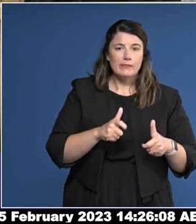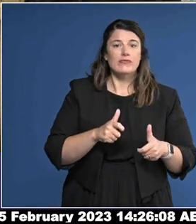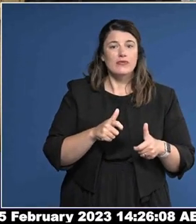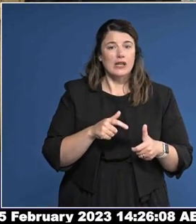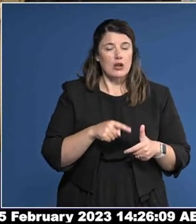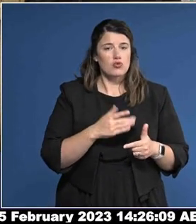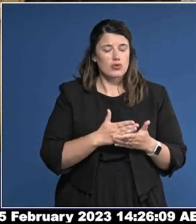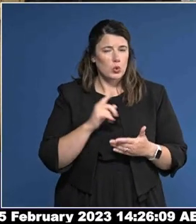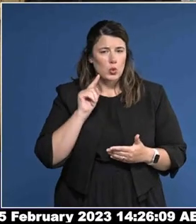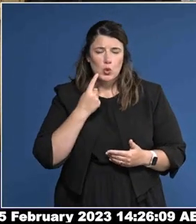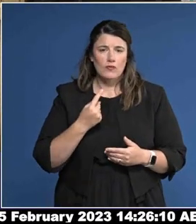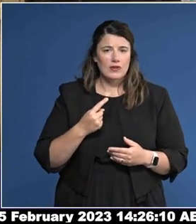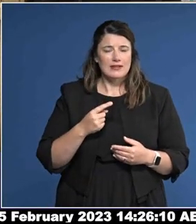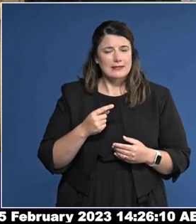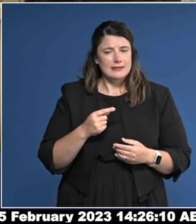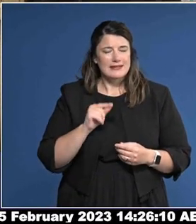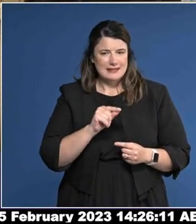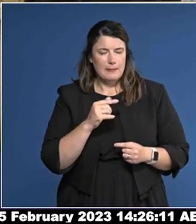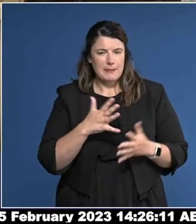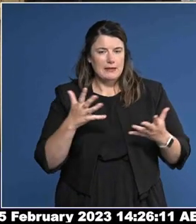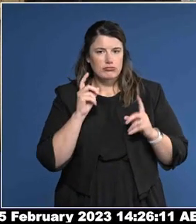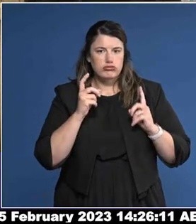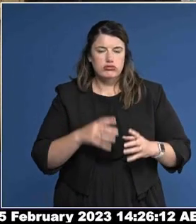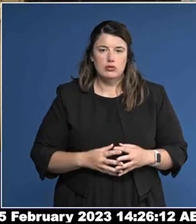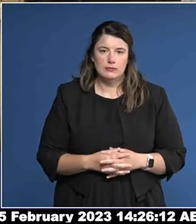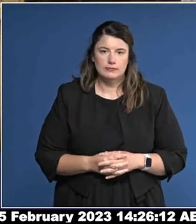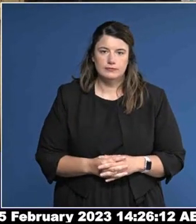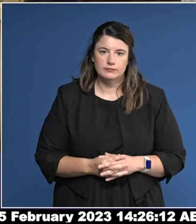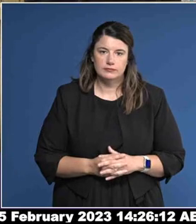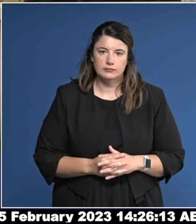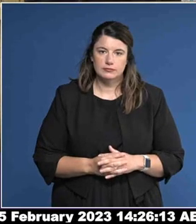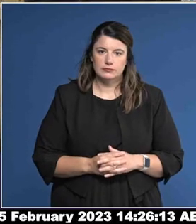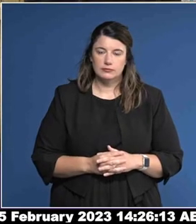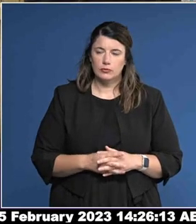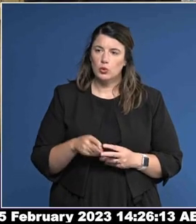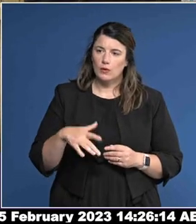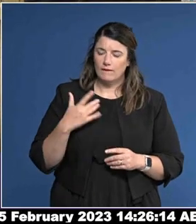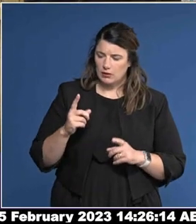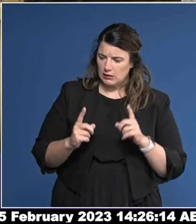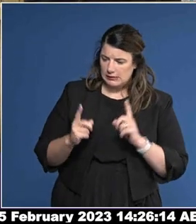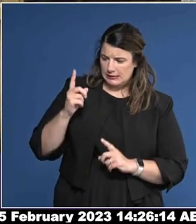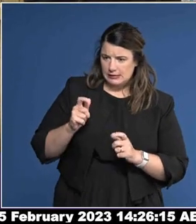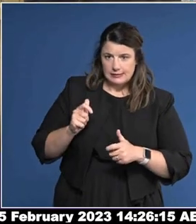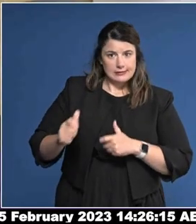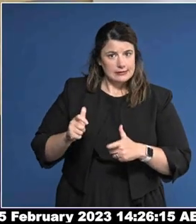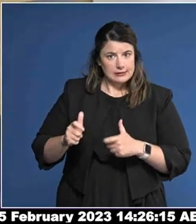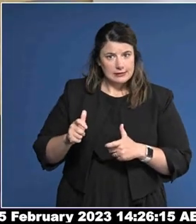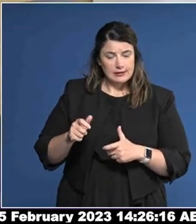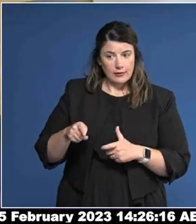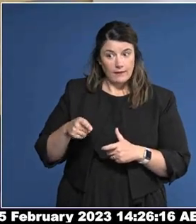Is the coercion and the abuse of power not only a form of violence and abuse